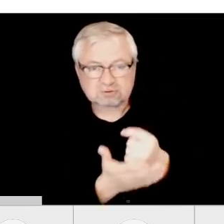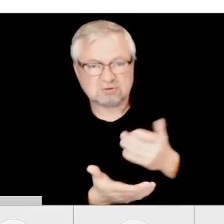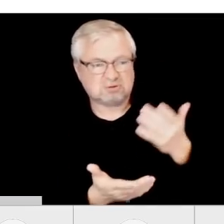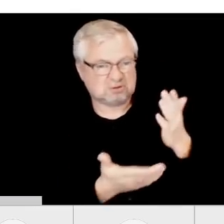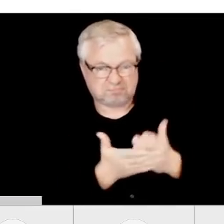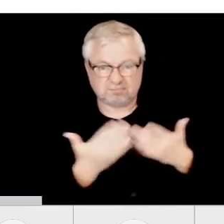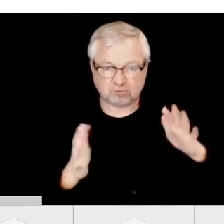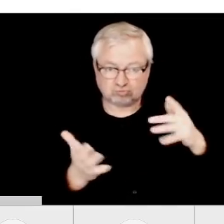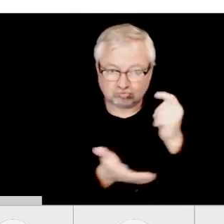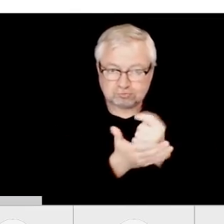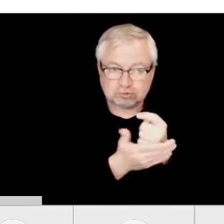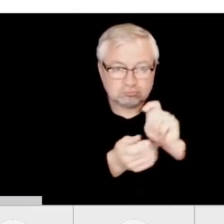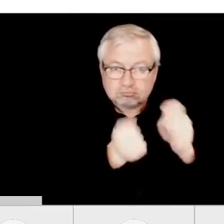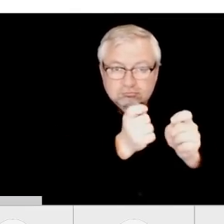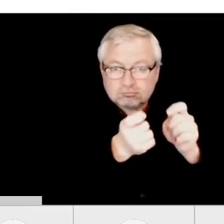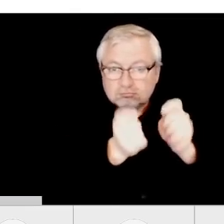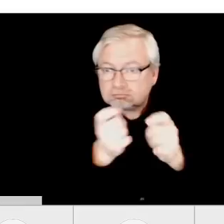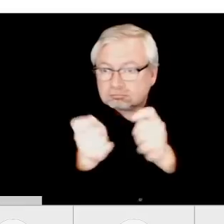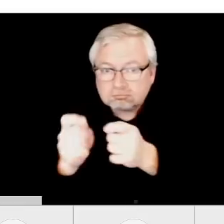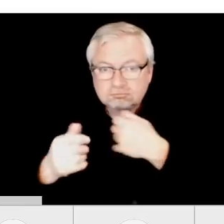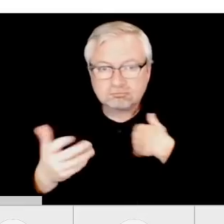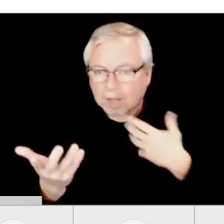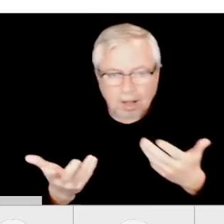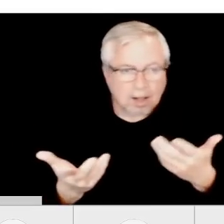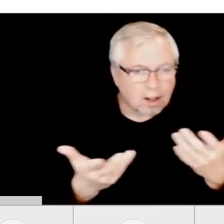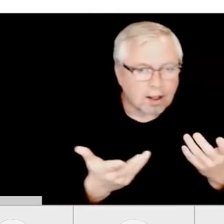Protocols with regard to ventilation are beginning to change.